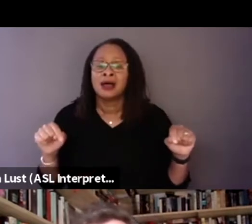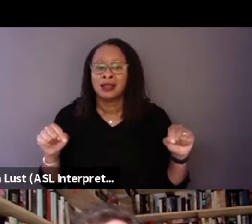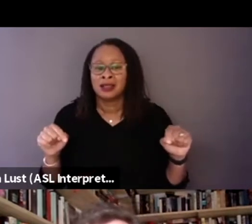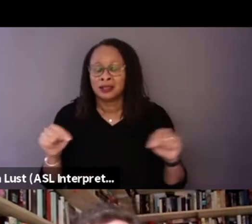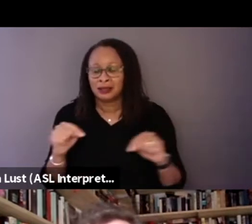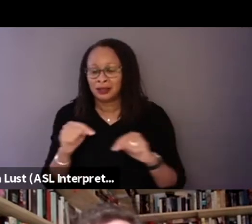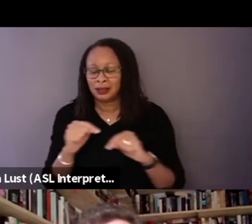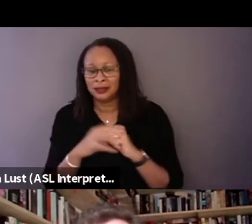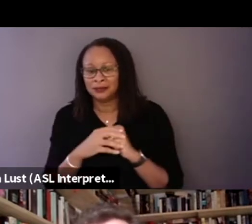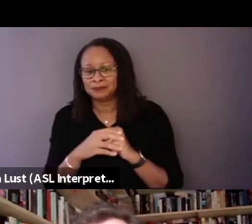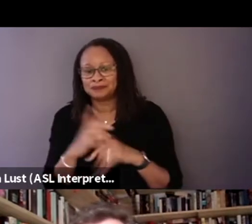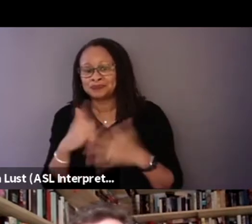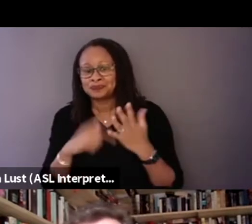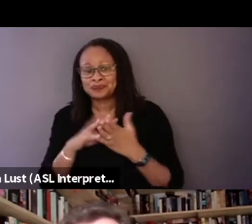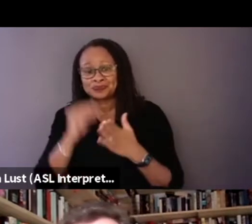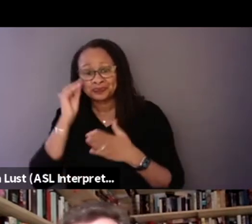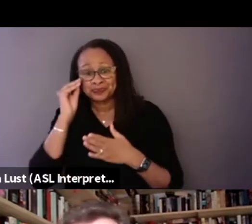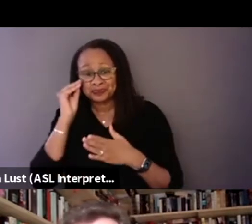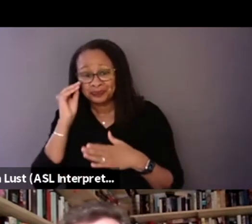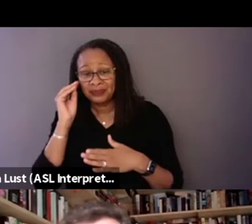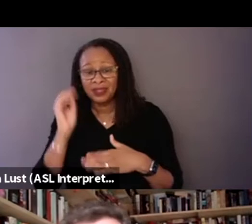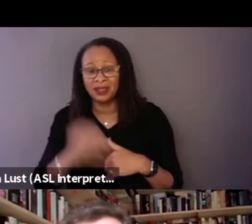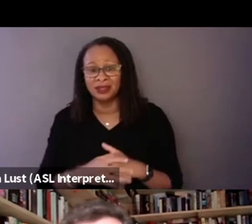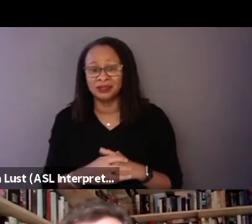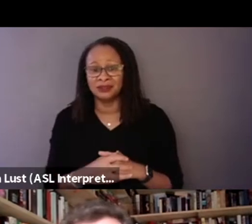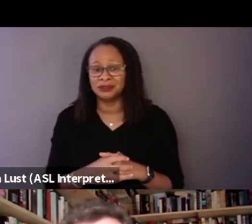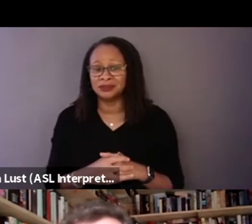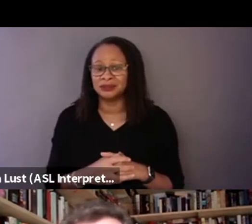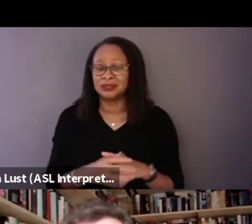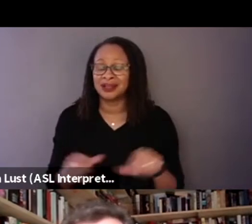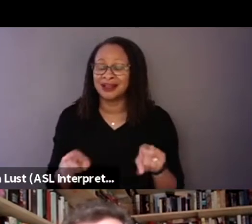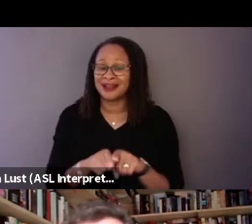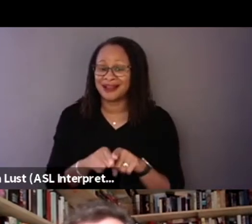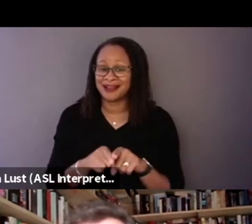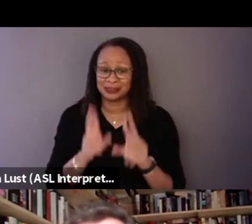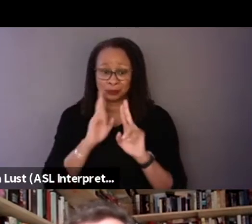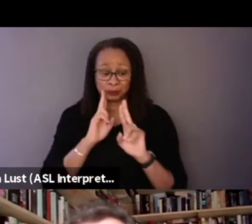what I learned in just as a novice in the documentary arena,